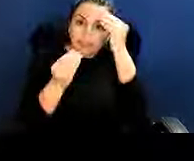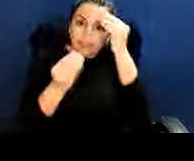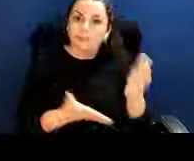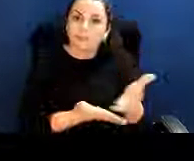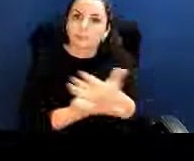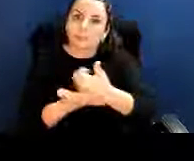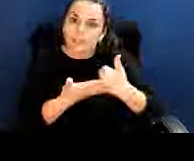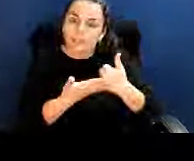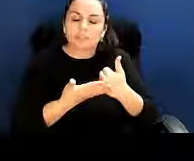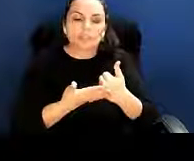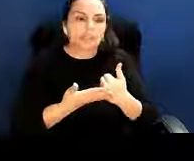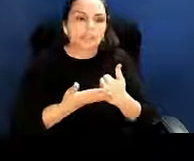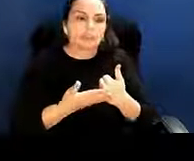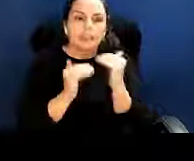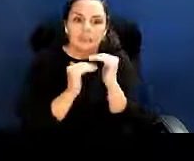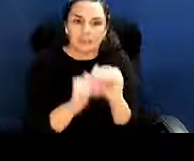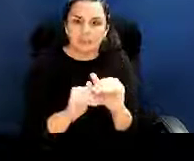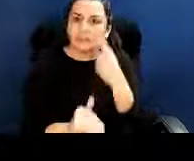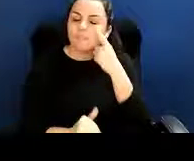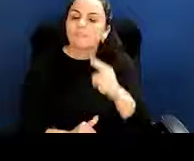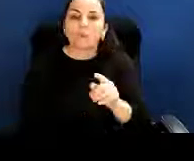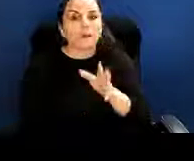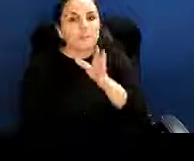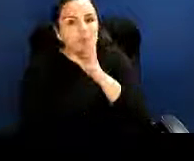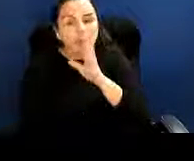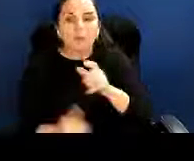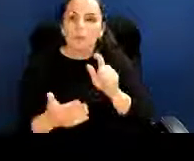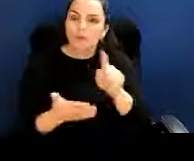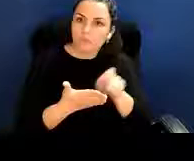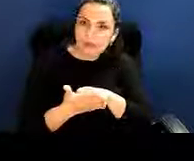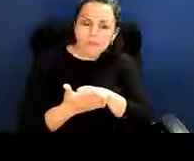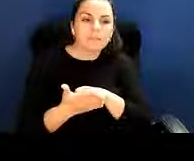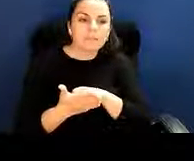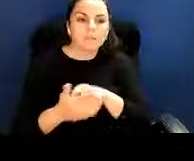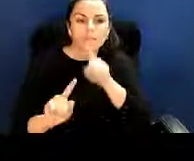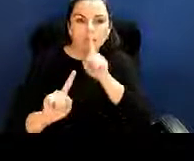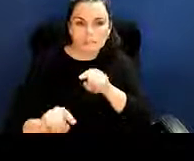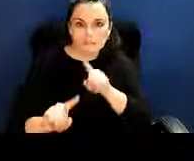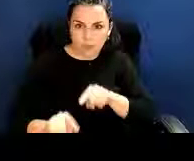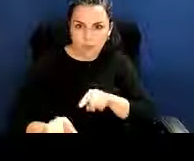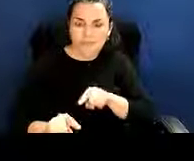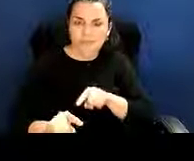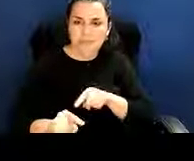including data entry or audiovisual recording, and one of these is met.